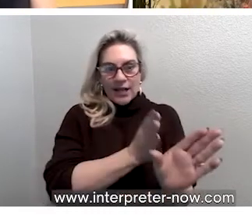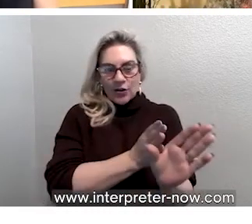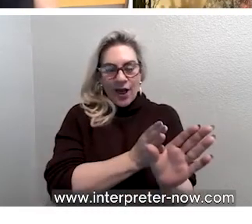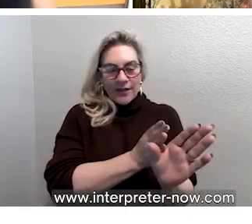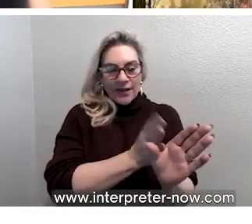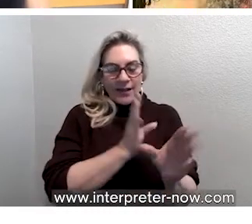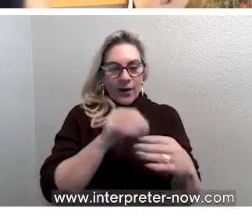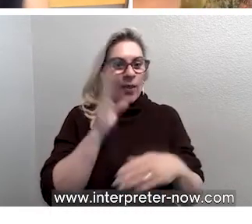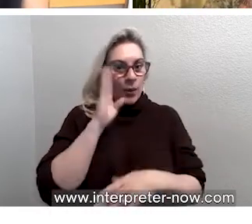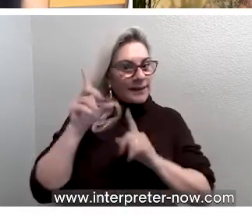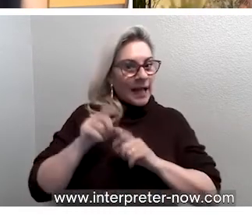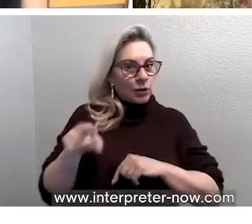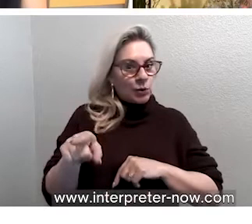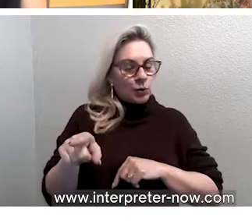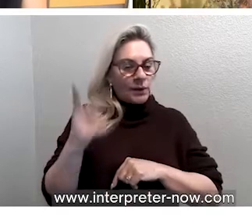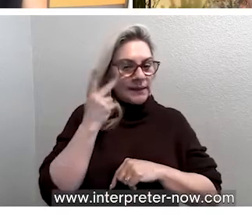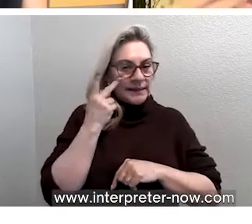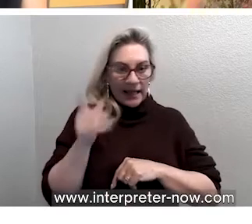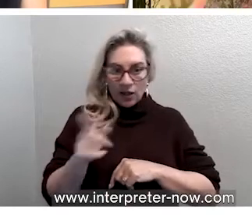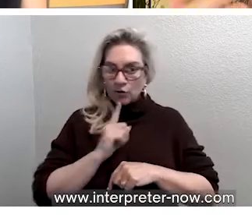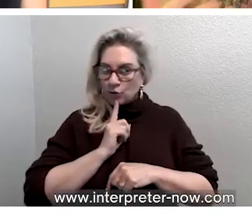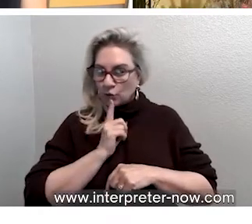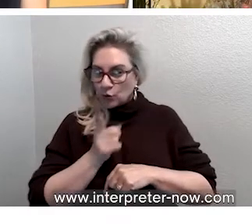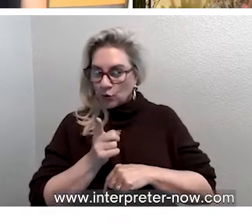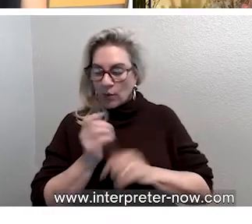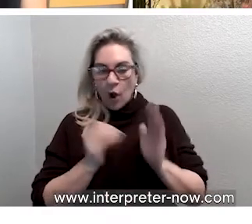They're going to test you and see if this is legit because a lot of the time, unfortunately,